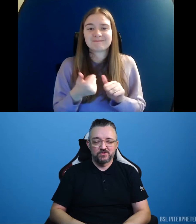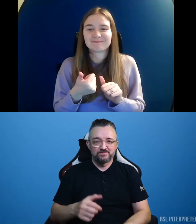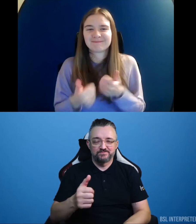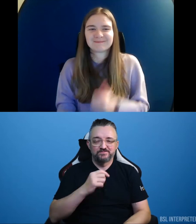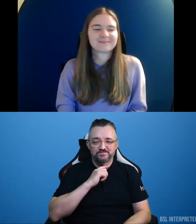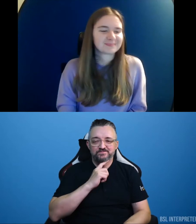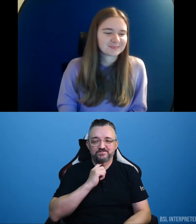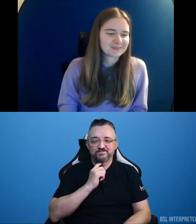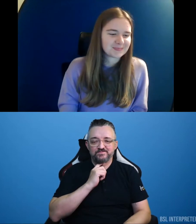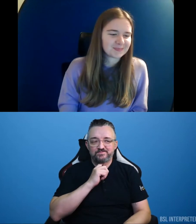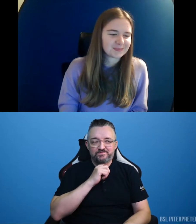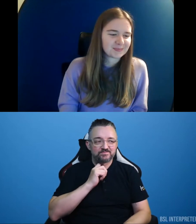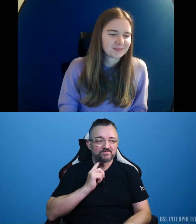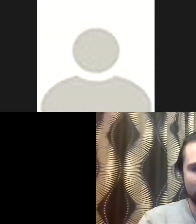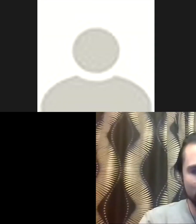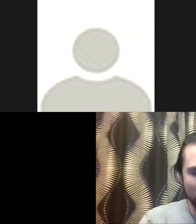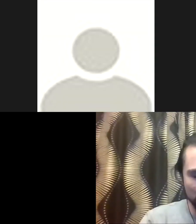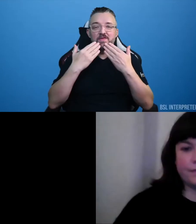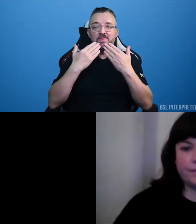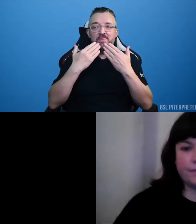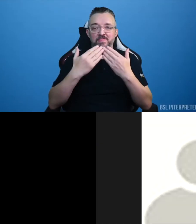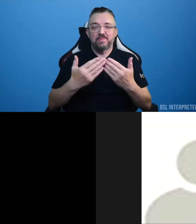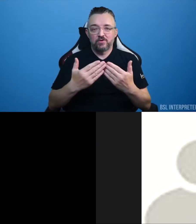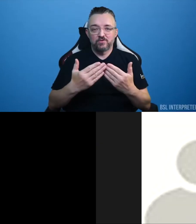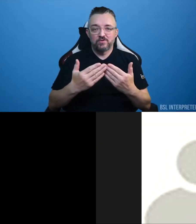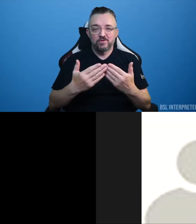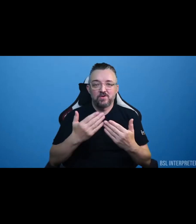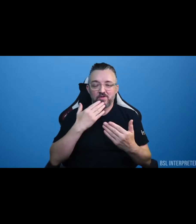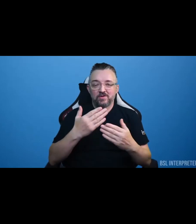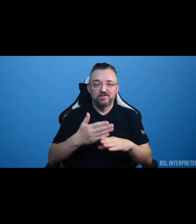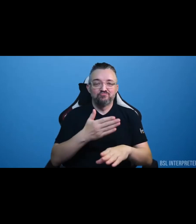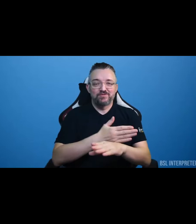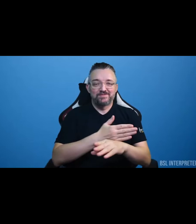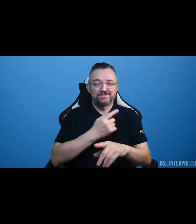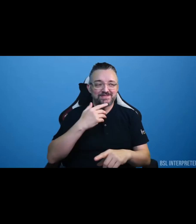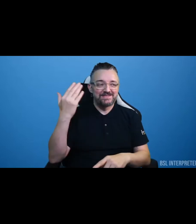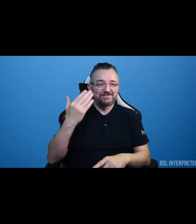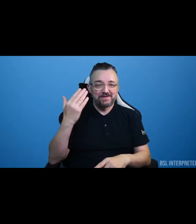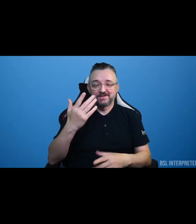All right, thank you very much. I wanted to thank the other speakers who just came before me, because that was incredibly powerful,